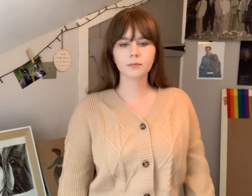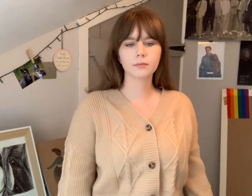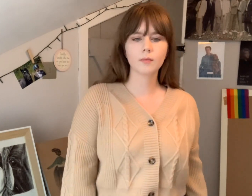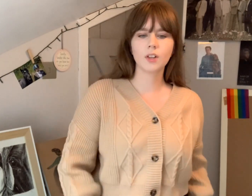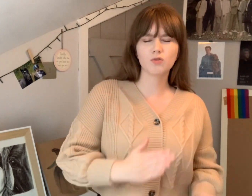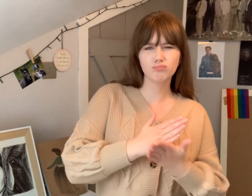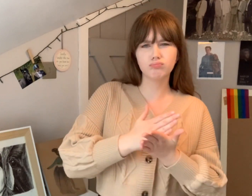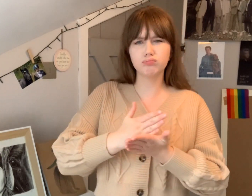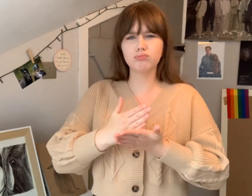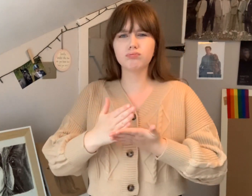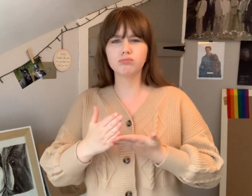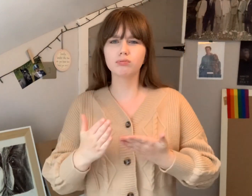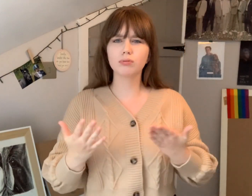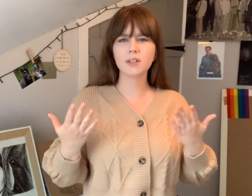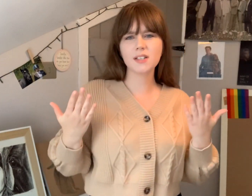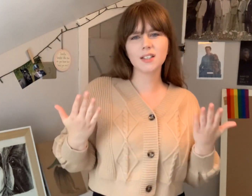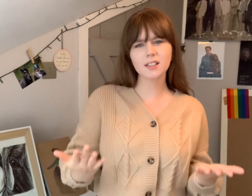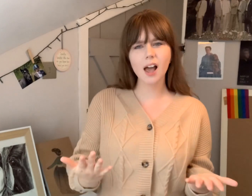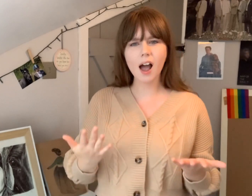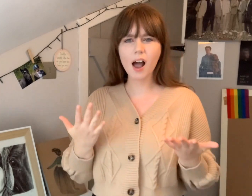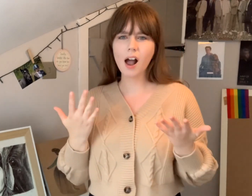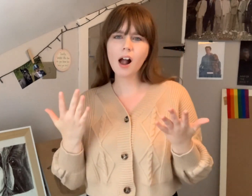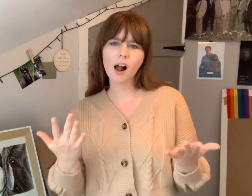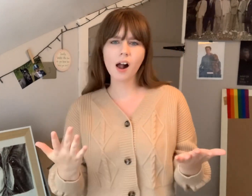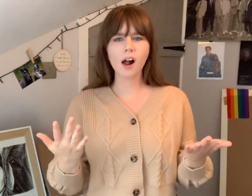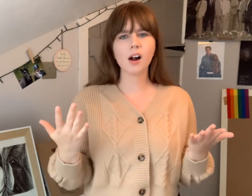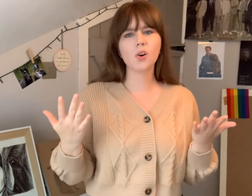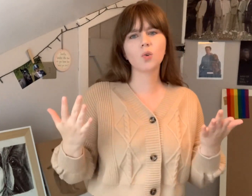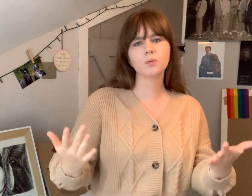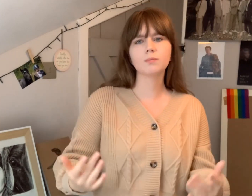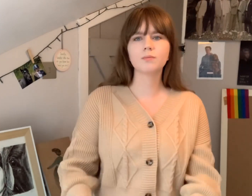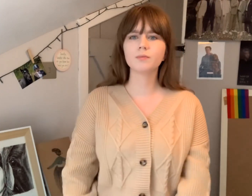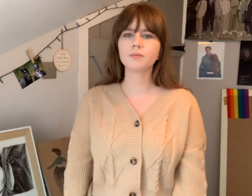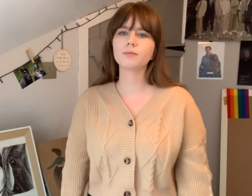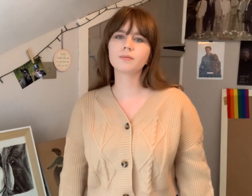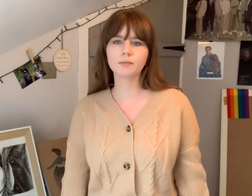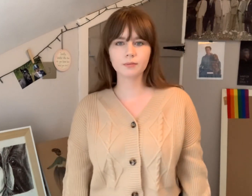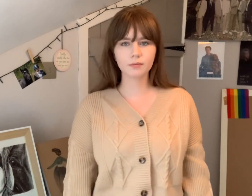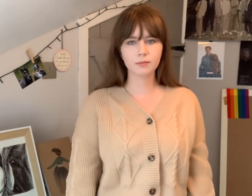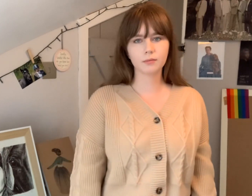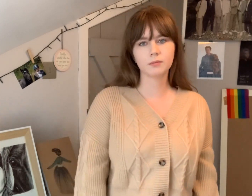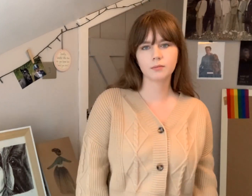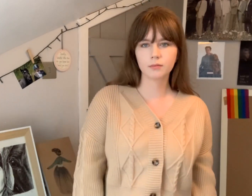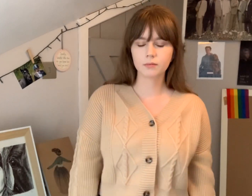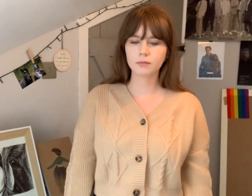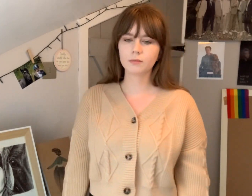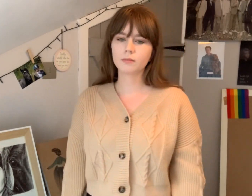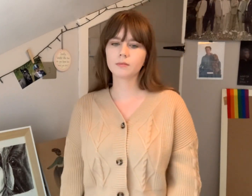It's too clear now